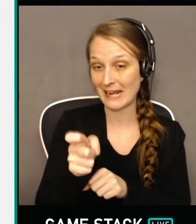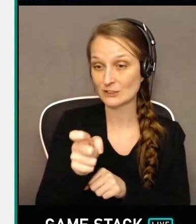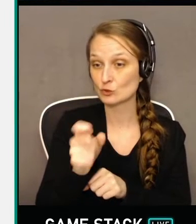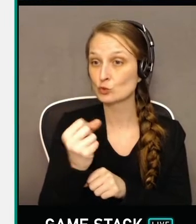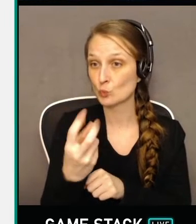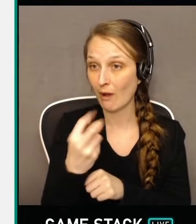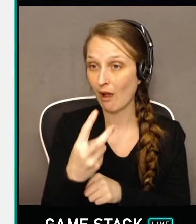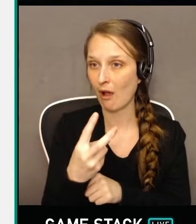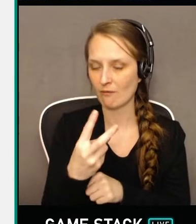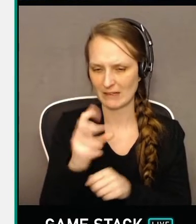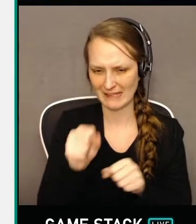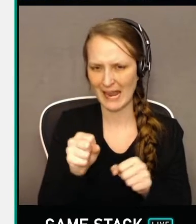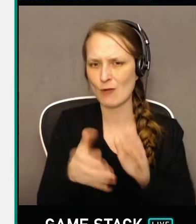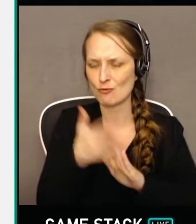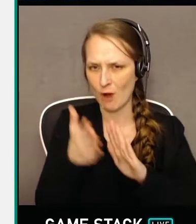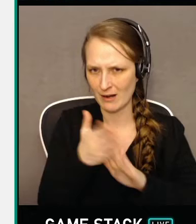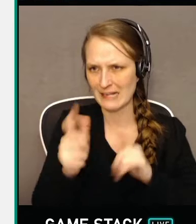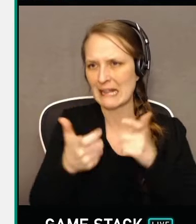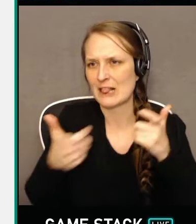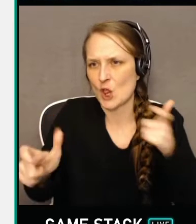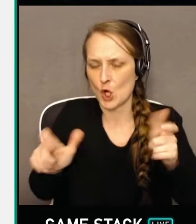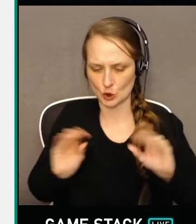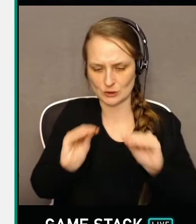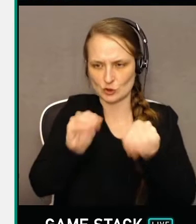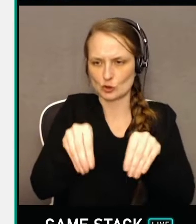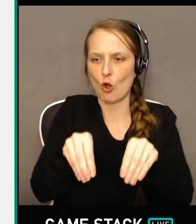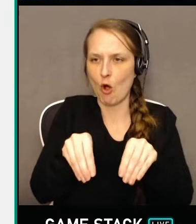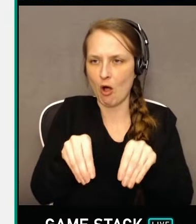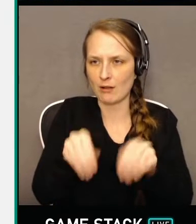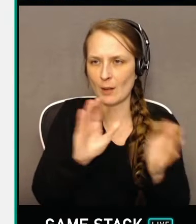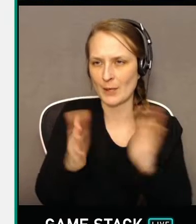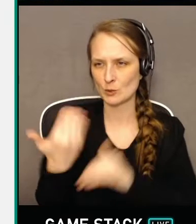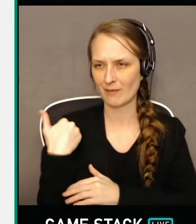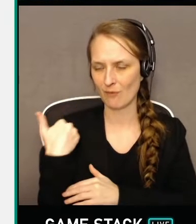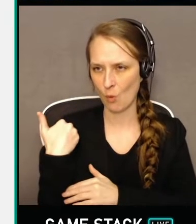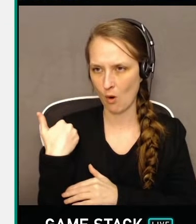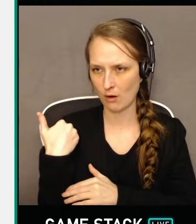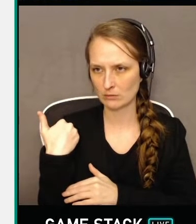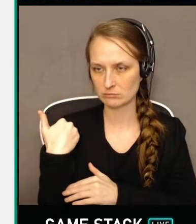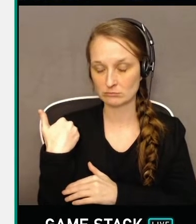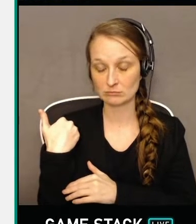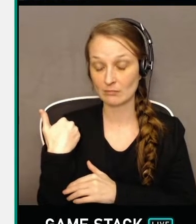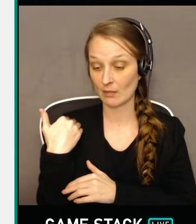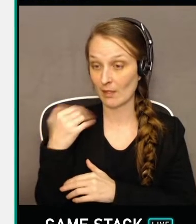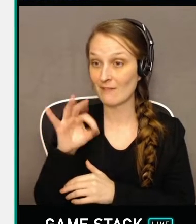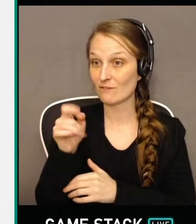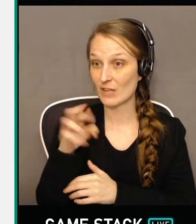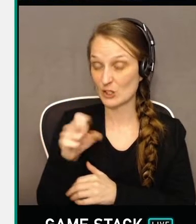can now run on an even larger install base than ever before. That's right, these features that used to be limited to